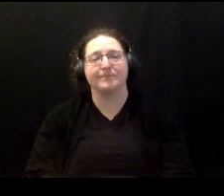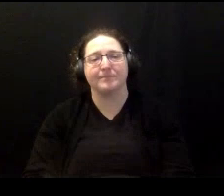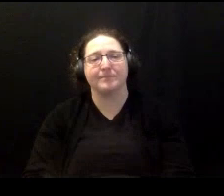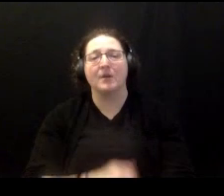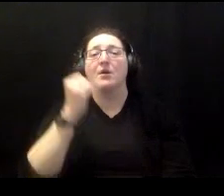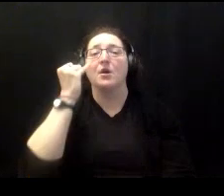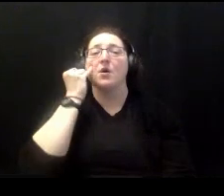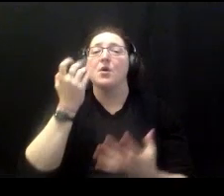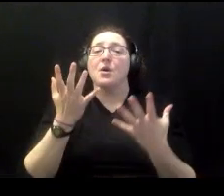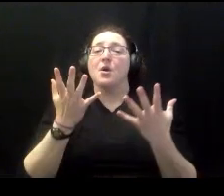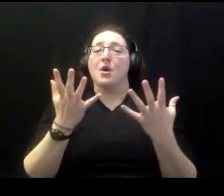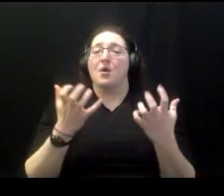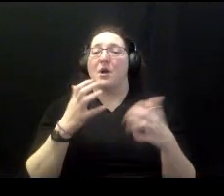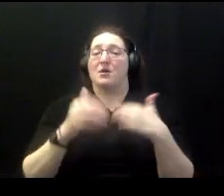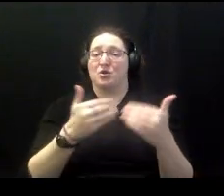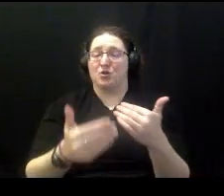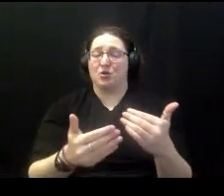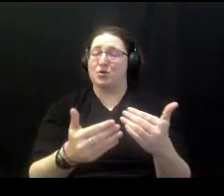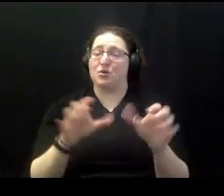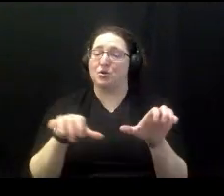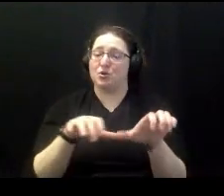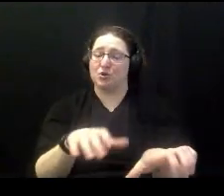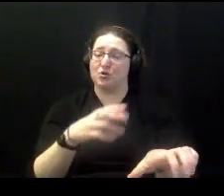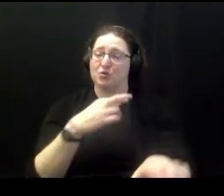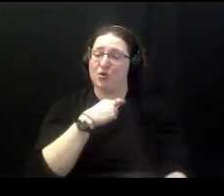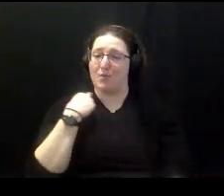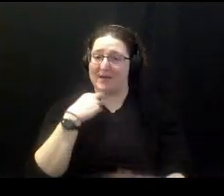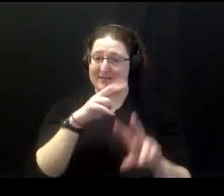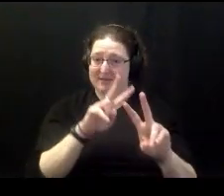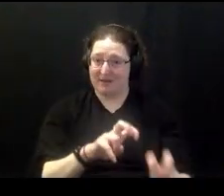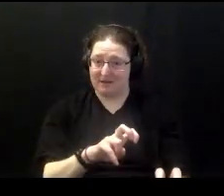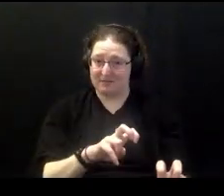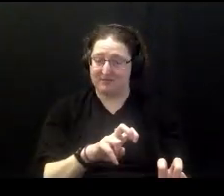conduct this risk assessment it's important to reach a common understanding of what is meant